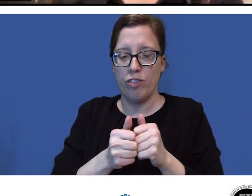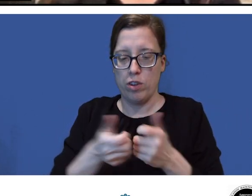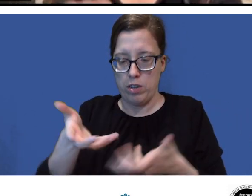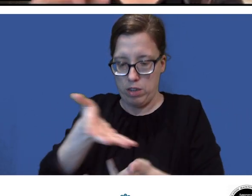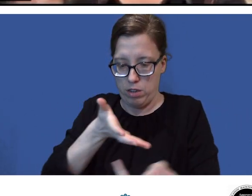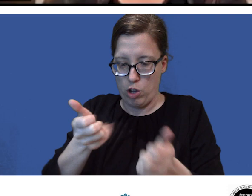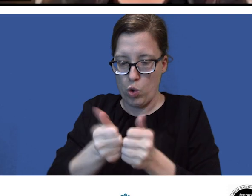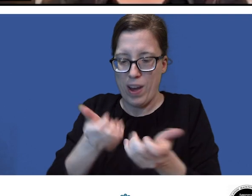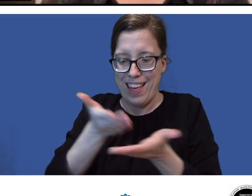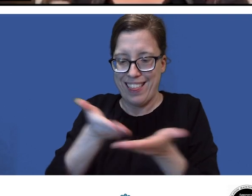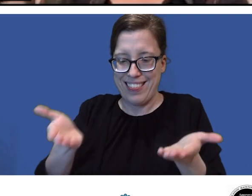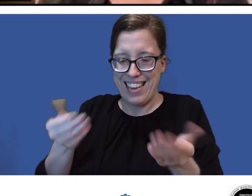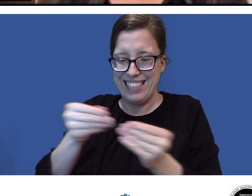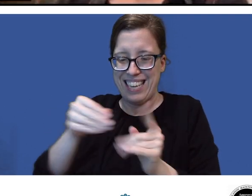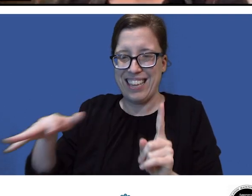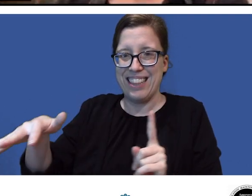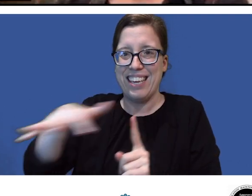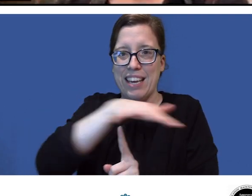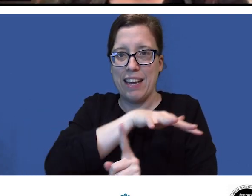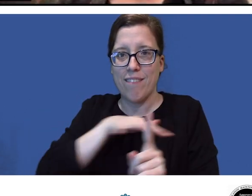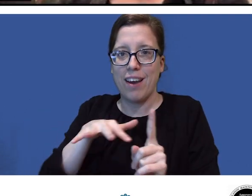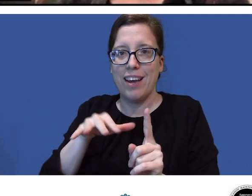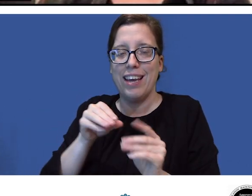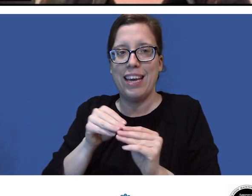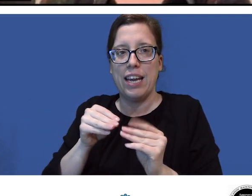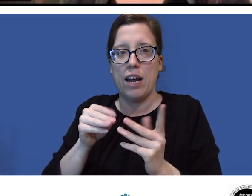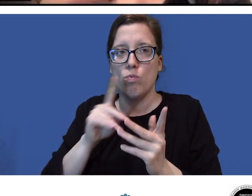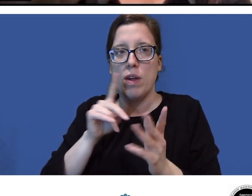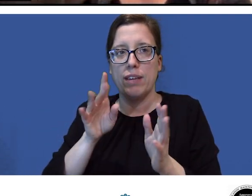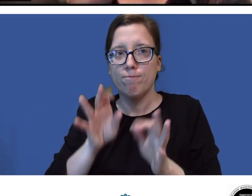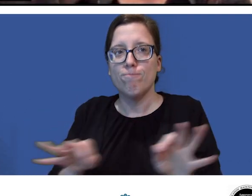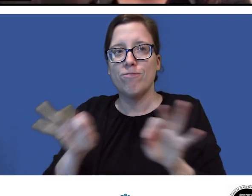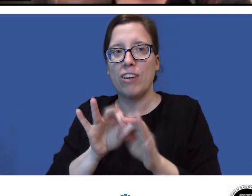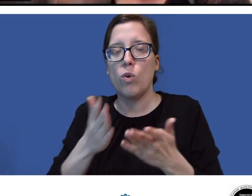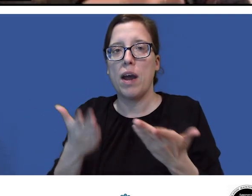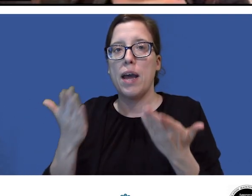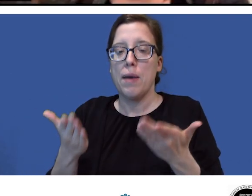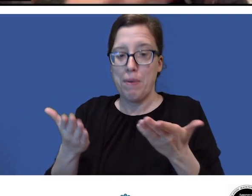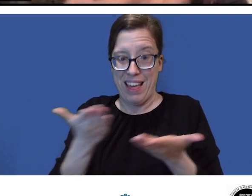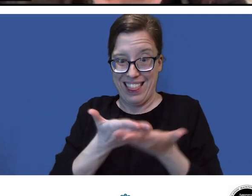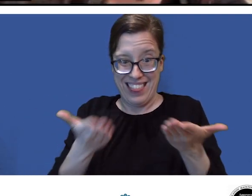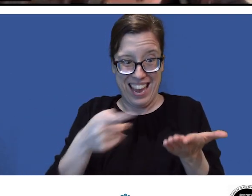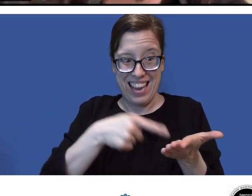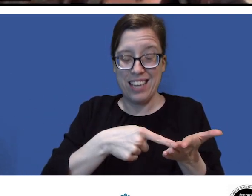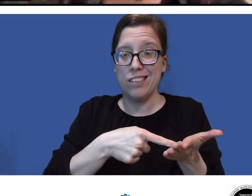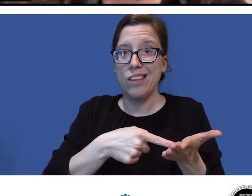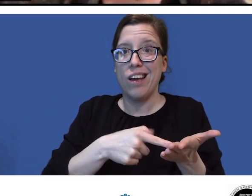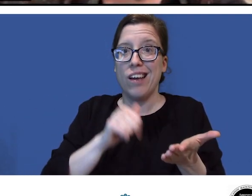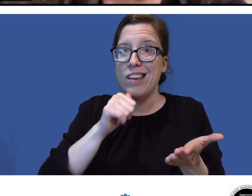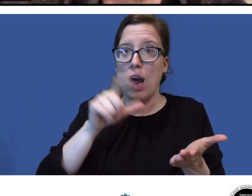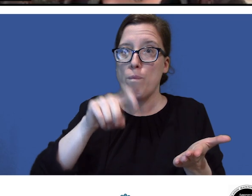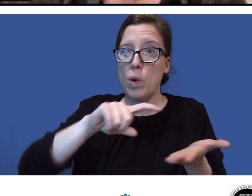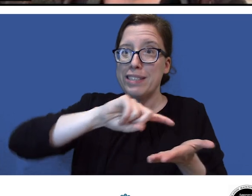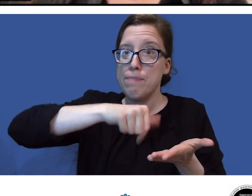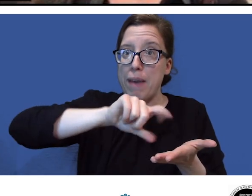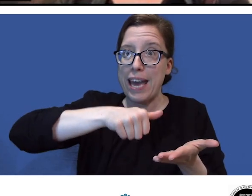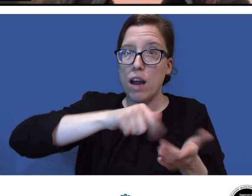They might spin things that aren't intended to be spun. They might lick and mouth things that aren't intended to be eaten.